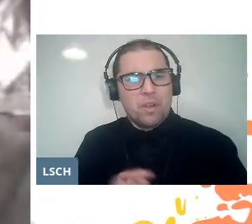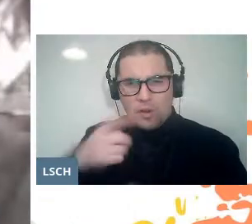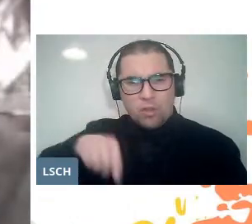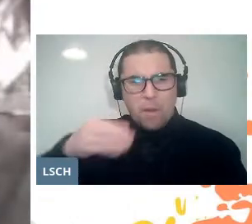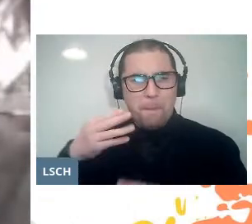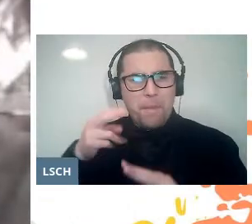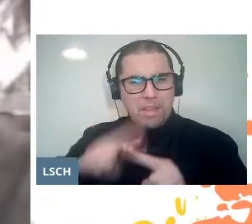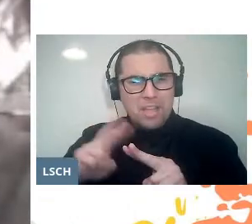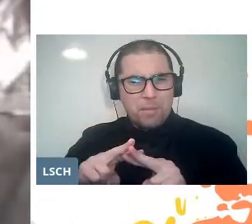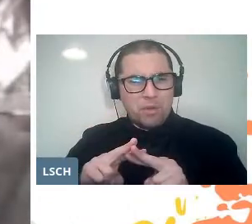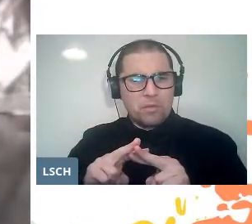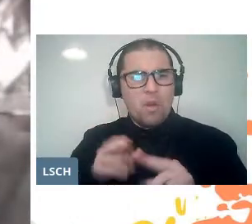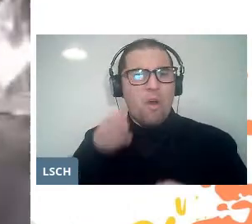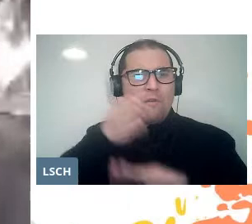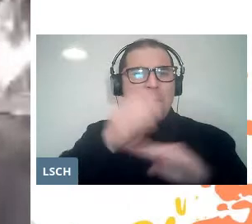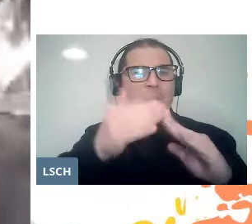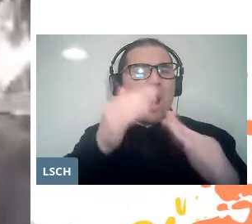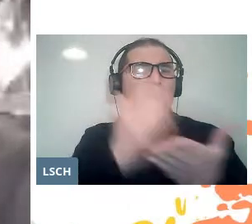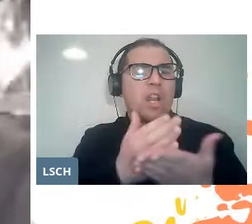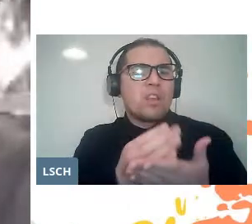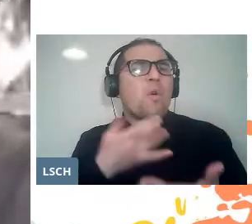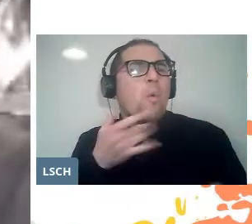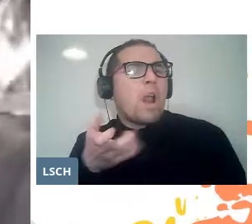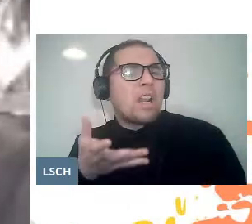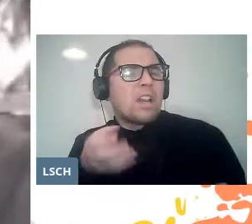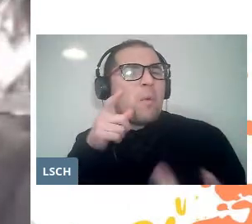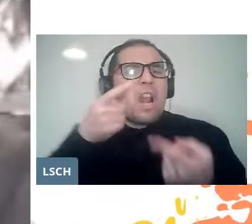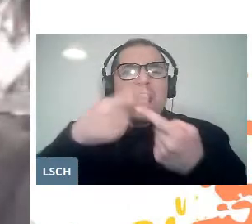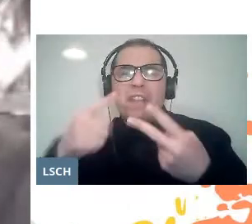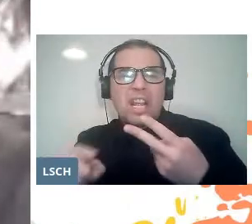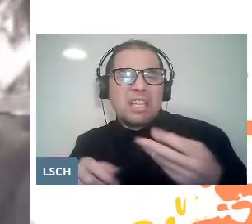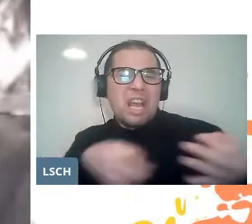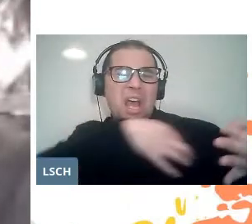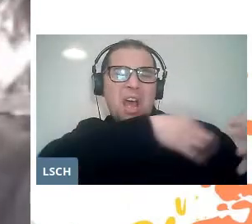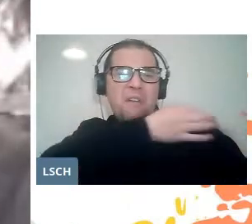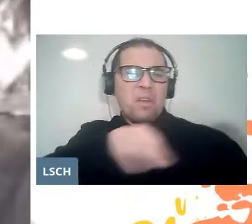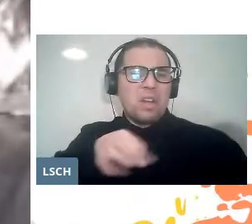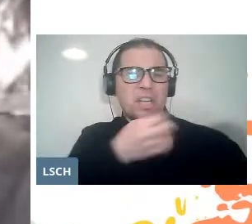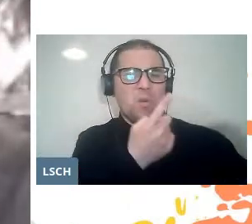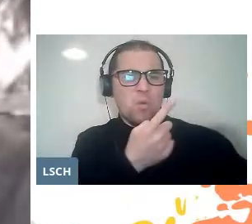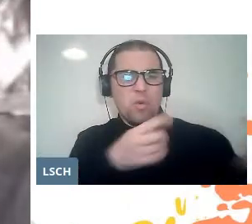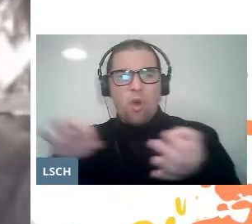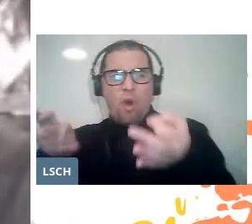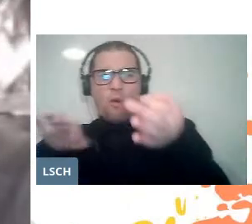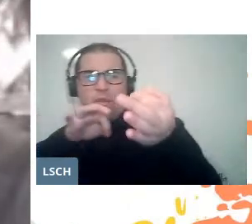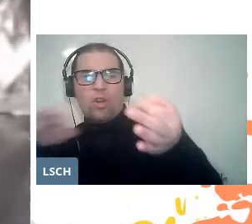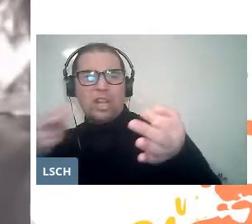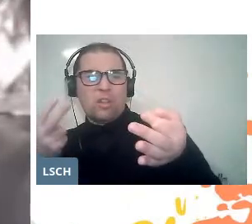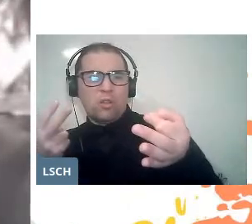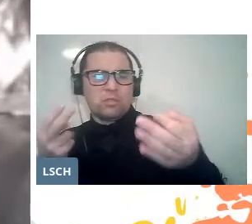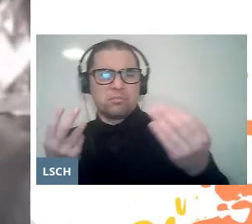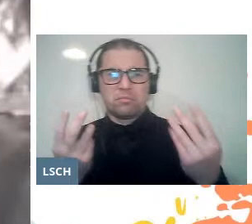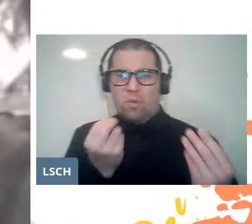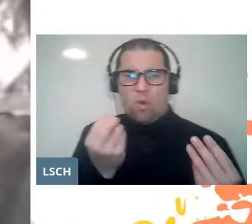to some schools, they ask us, well, but what is the difference between a first violin and a second violin, or a row of first violins